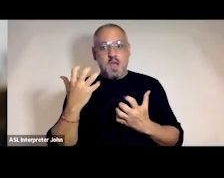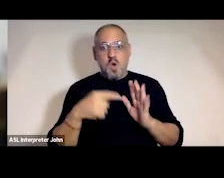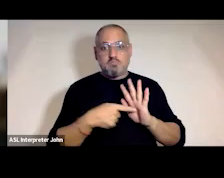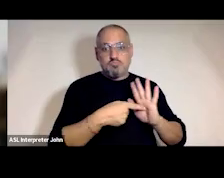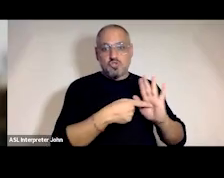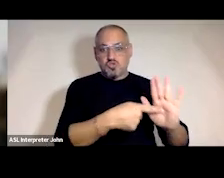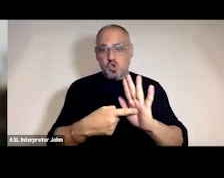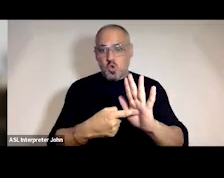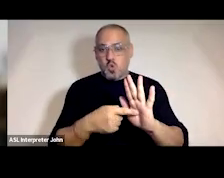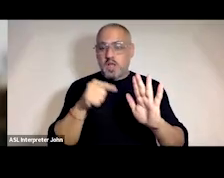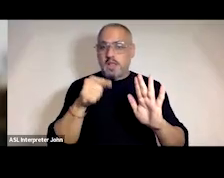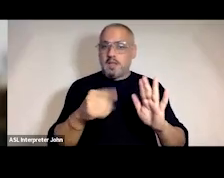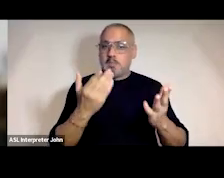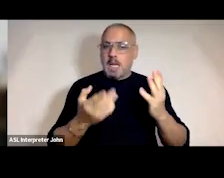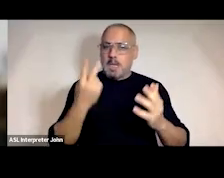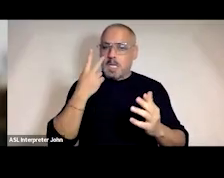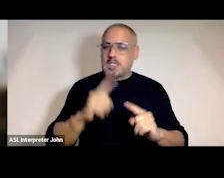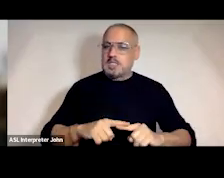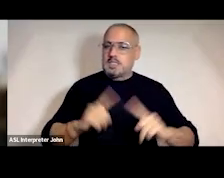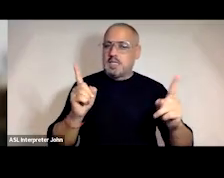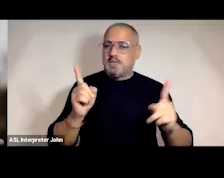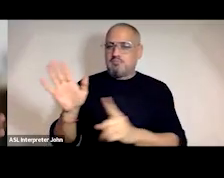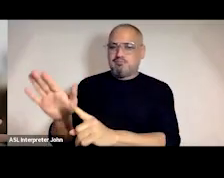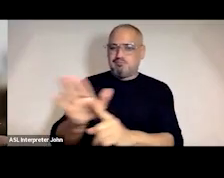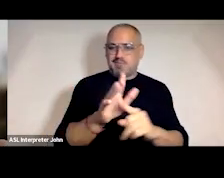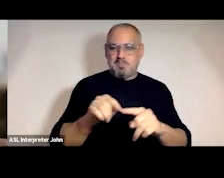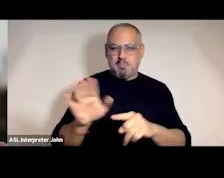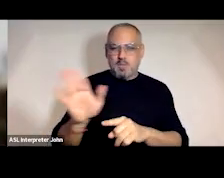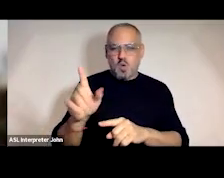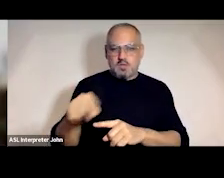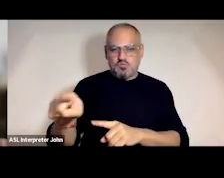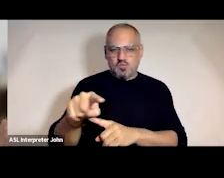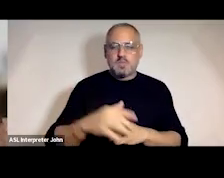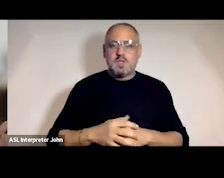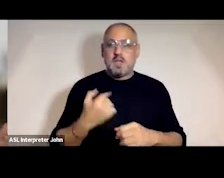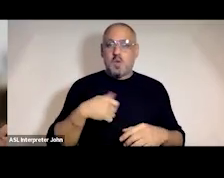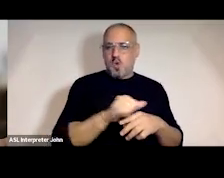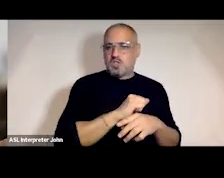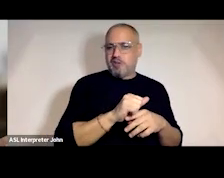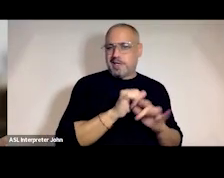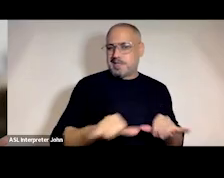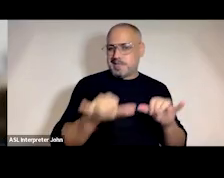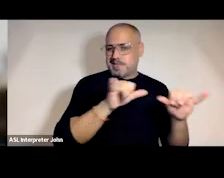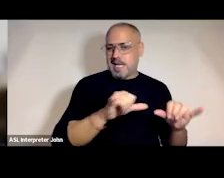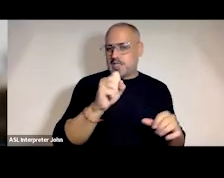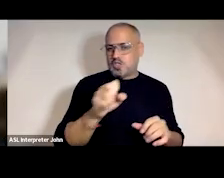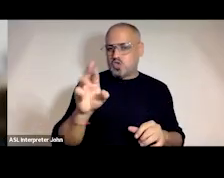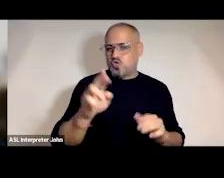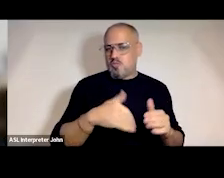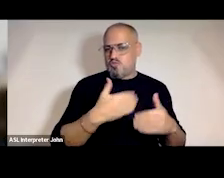that this might look a little different where you're at. Again, we're training on the standard SOAR process.